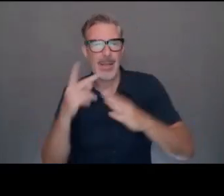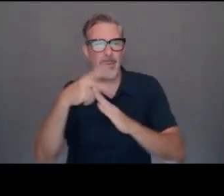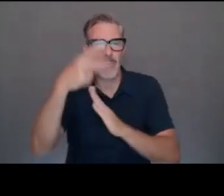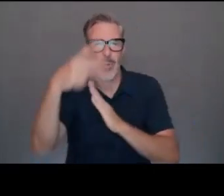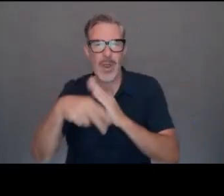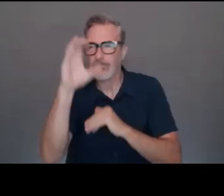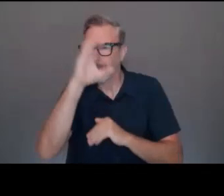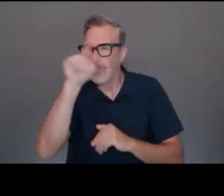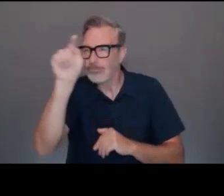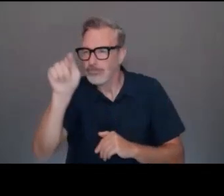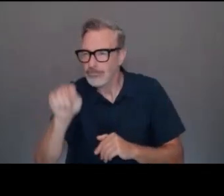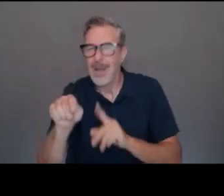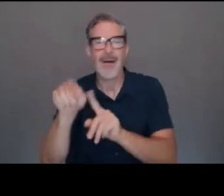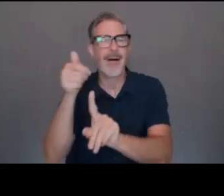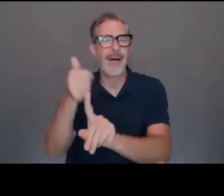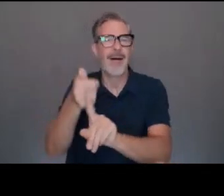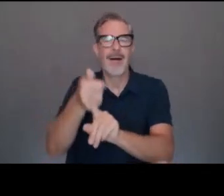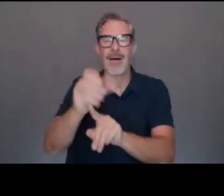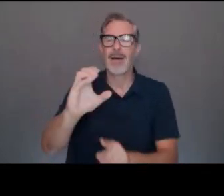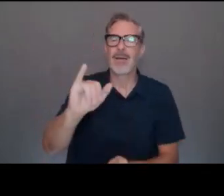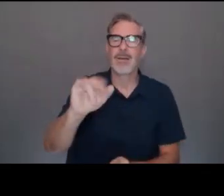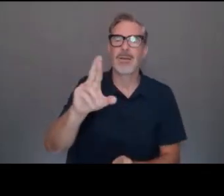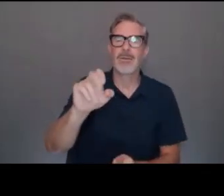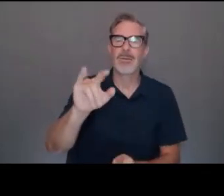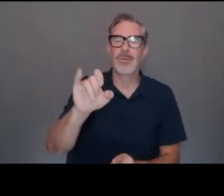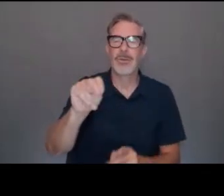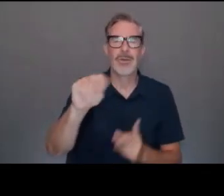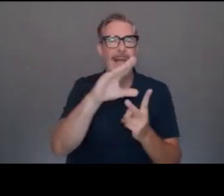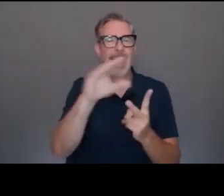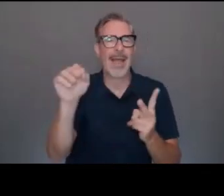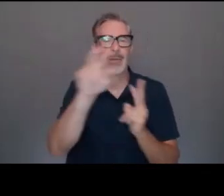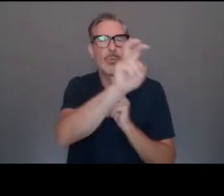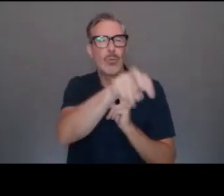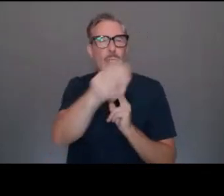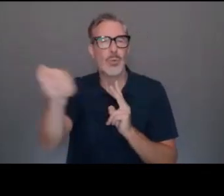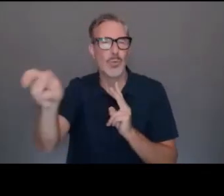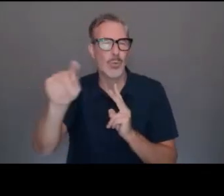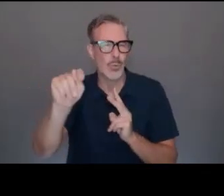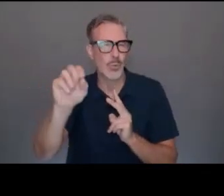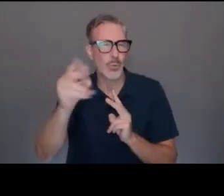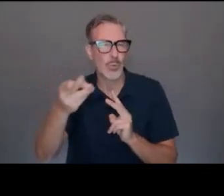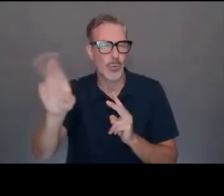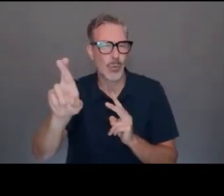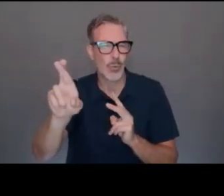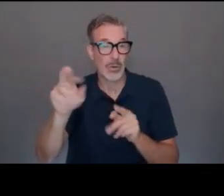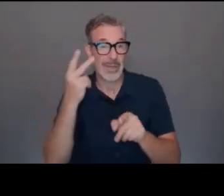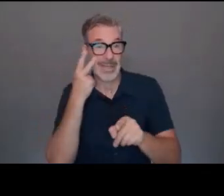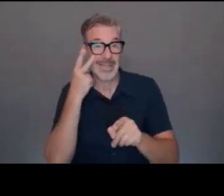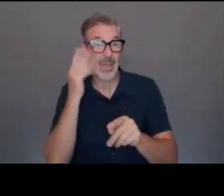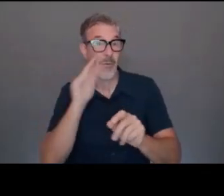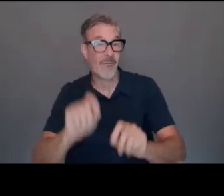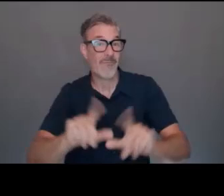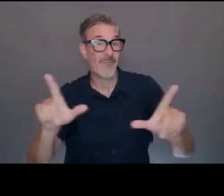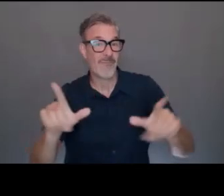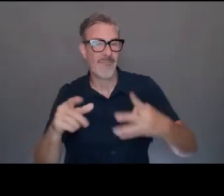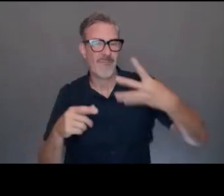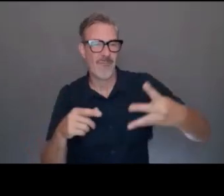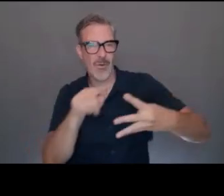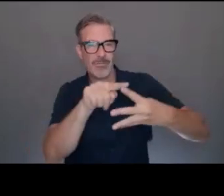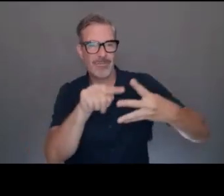And their first stop will be this checklist of four items, and they will have to navigate them sequentially in order to proceed